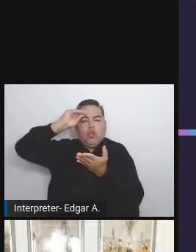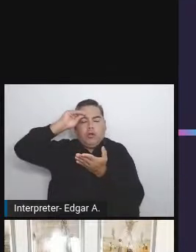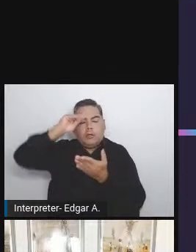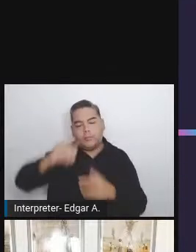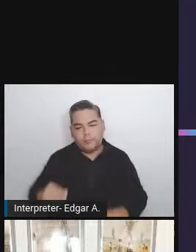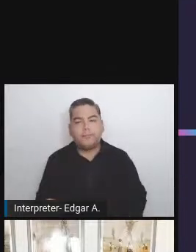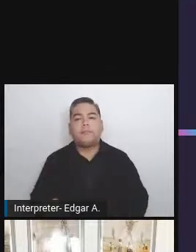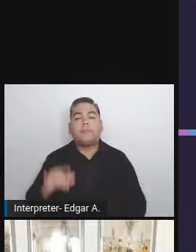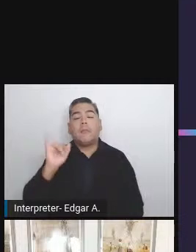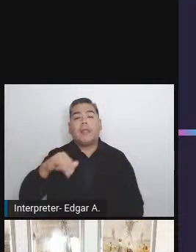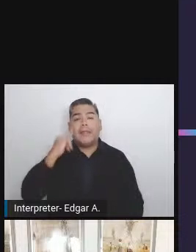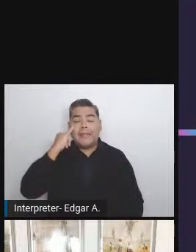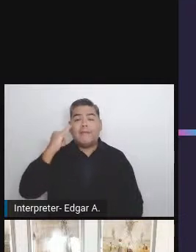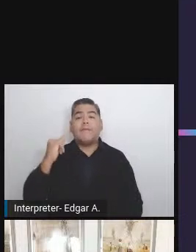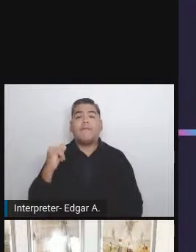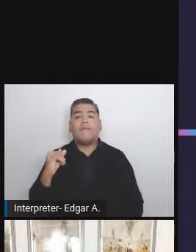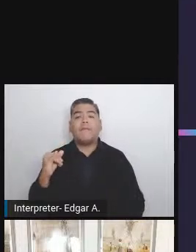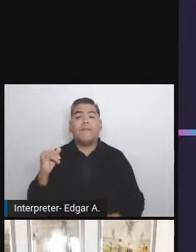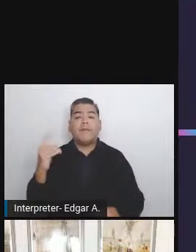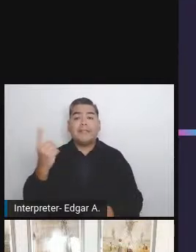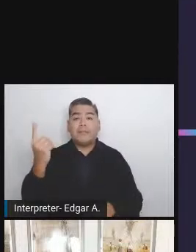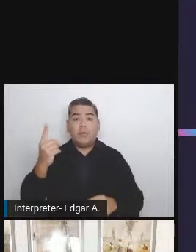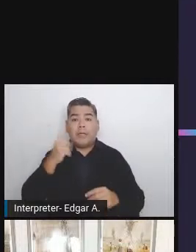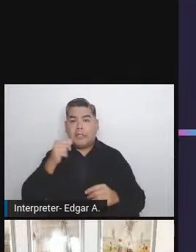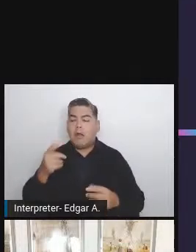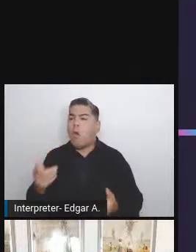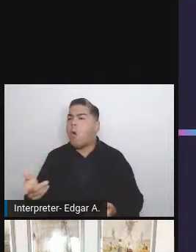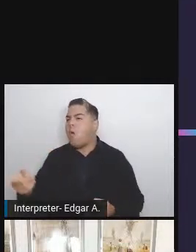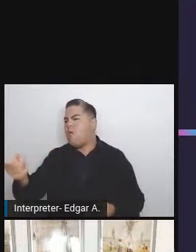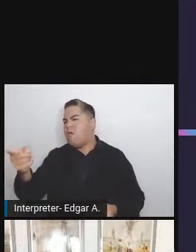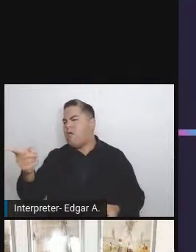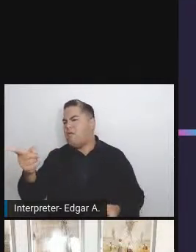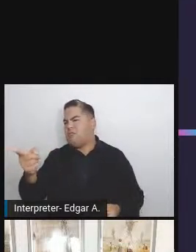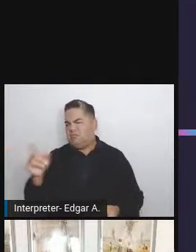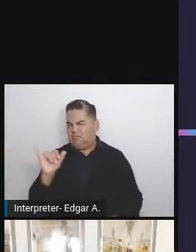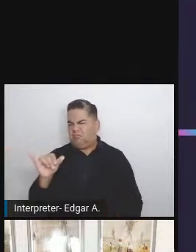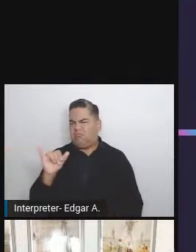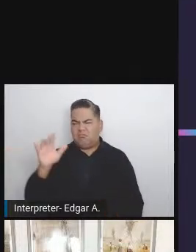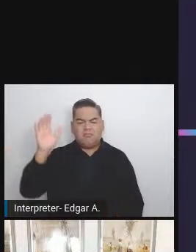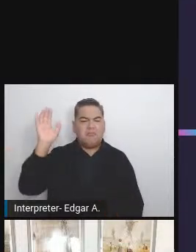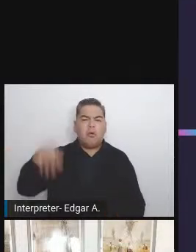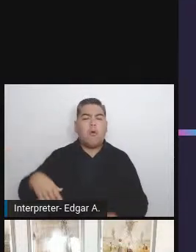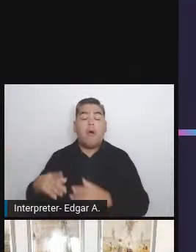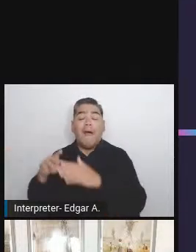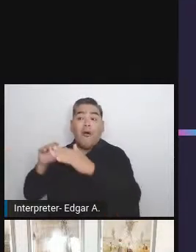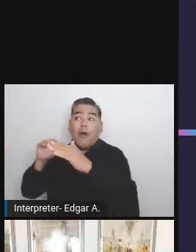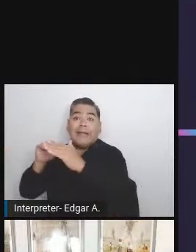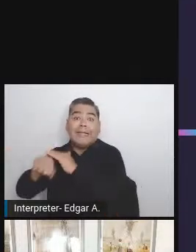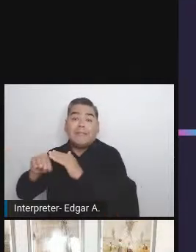100 things that we can start fixing and while fixing them we can learn. So if someone did